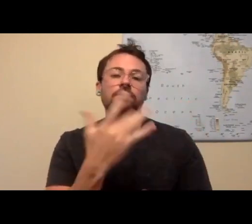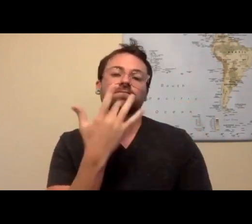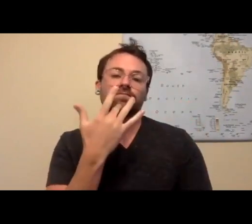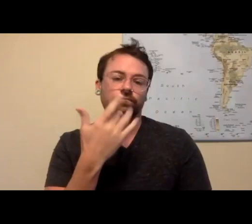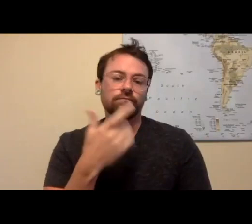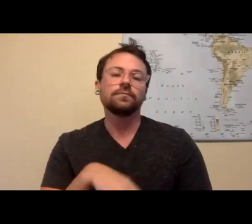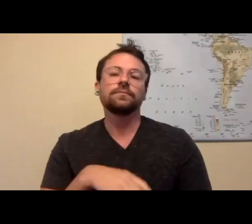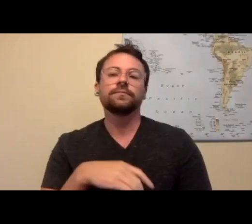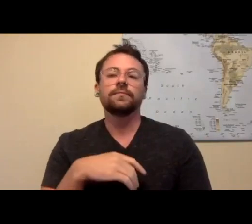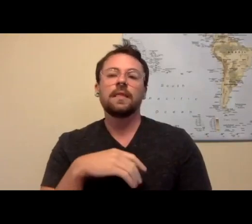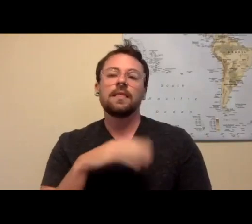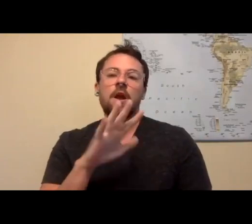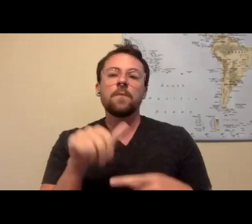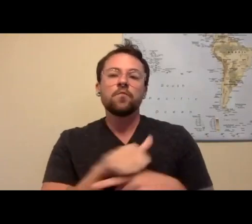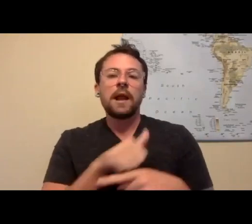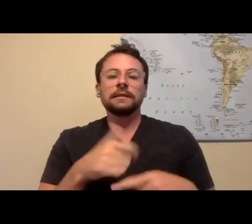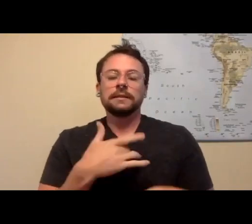It depends on the state.